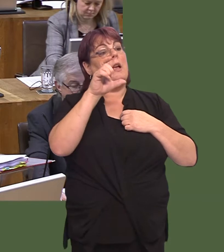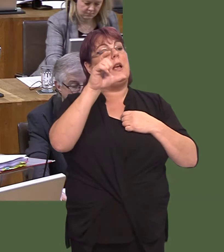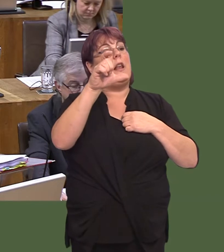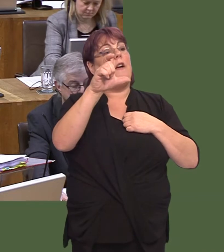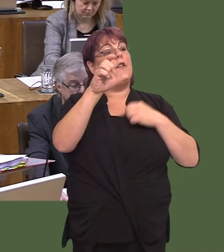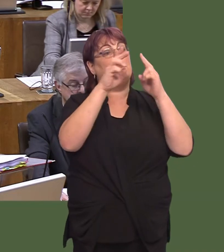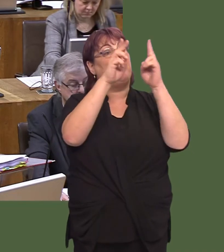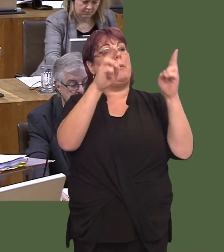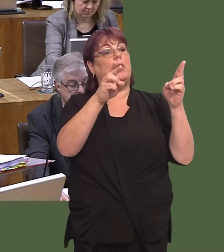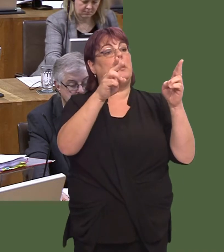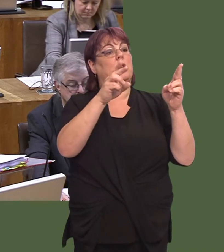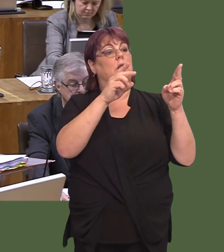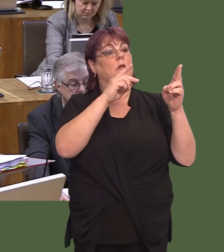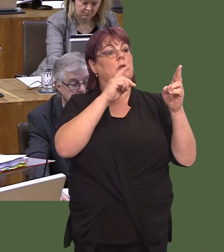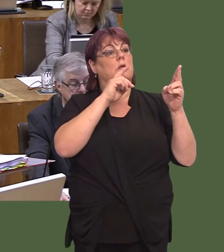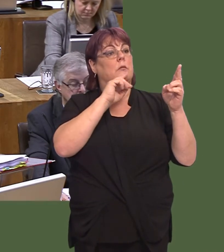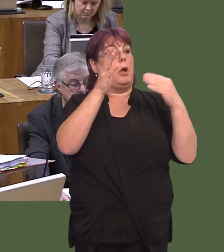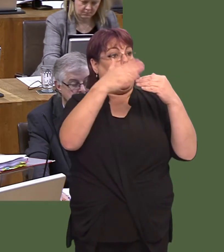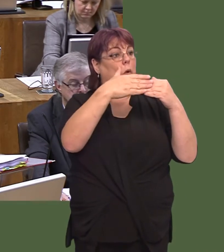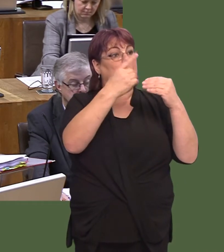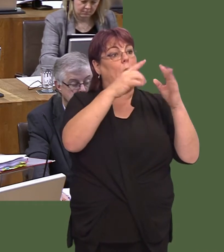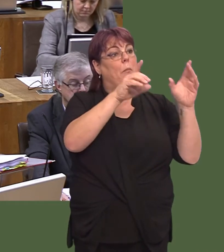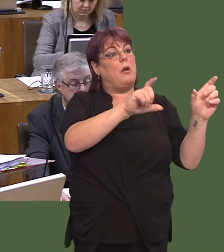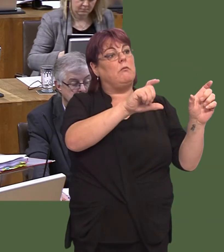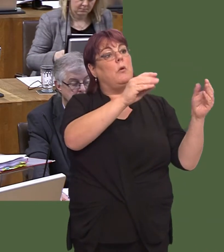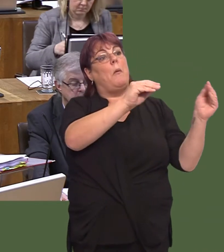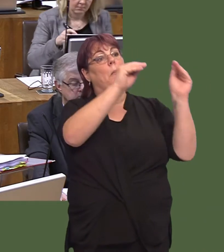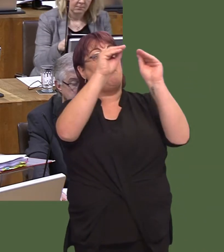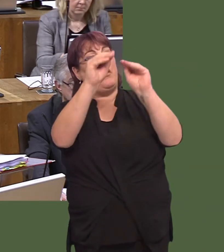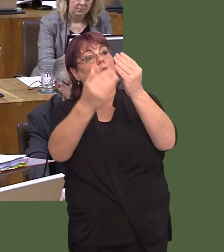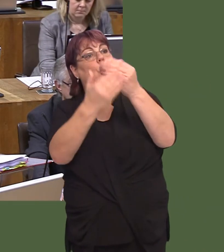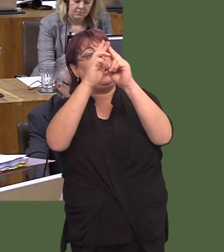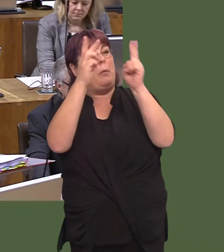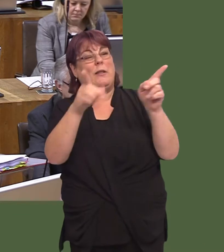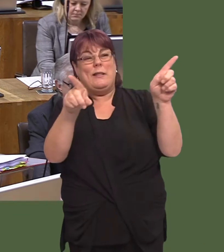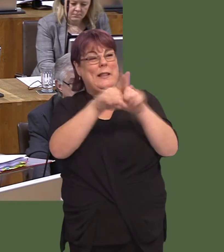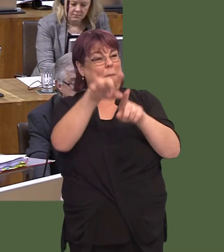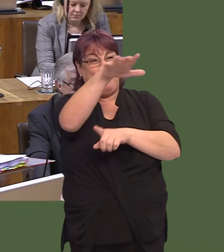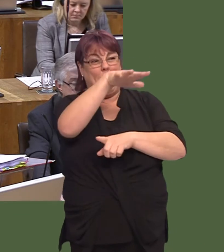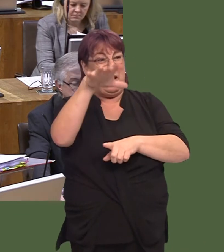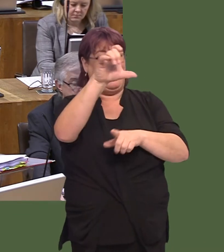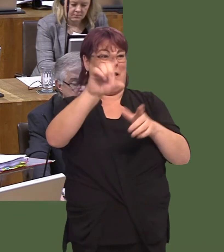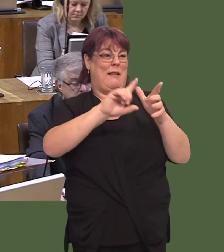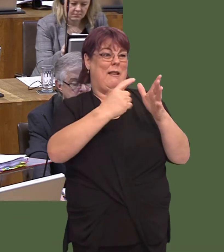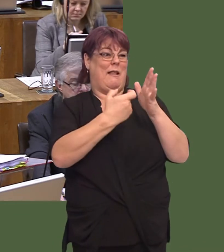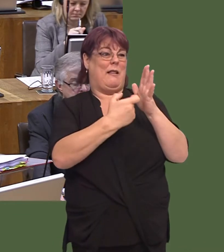town, itís just moving buildings? Itís true to say that they are actually moving from the building where they are at present,